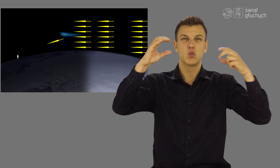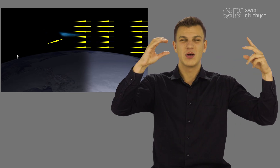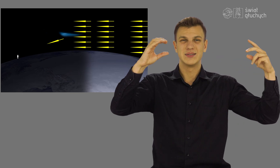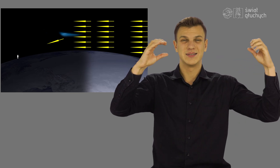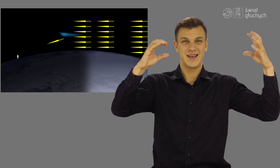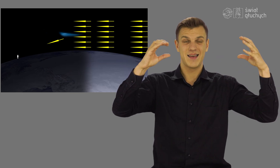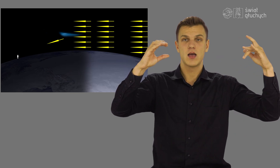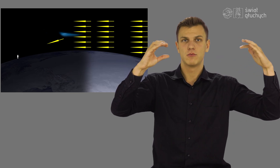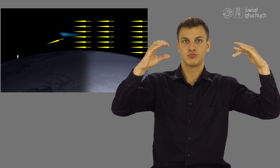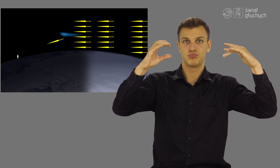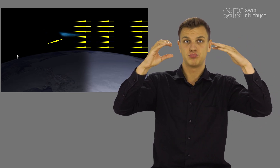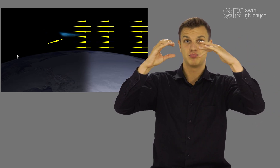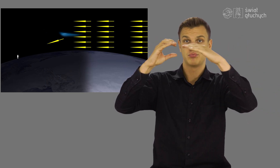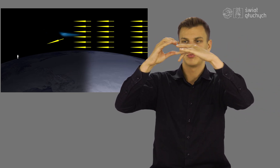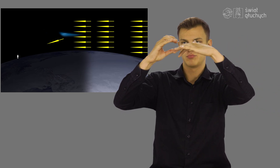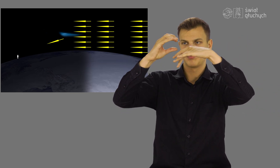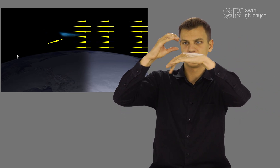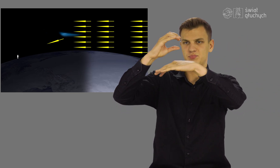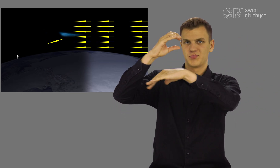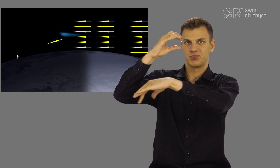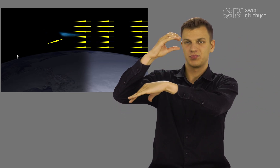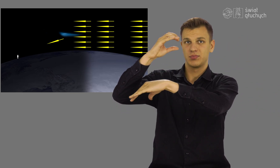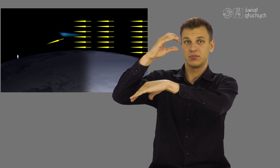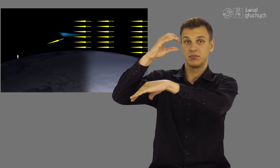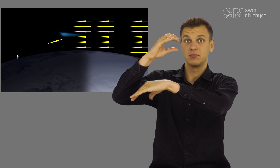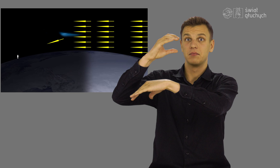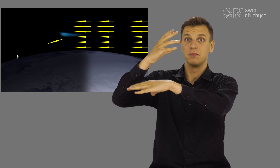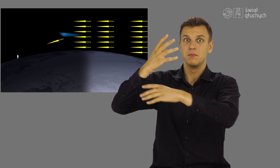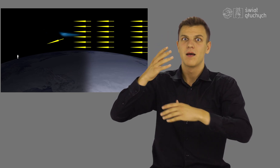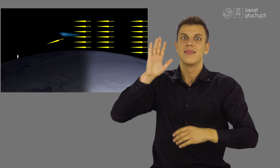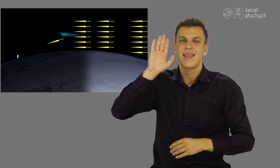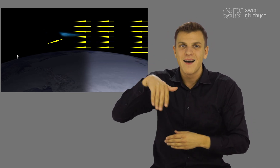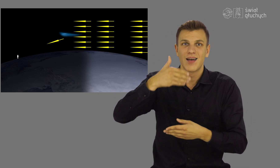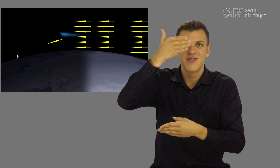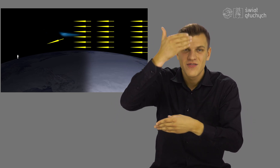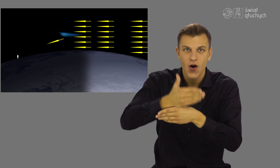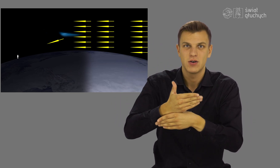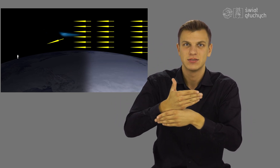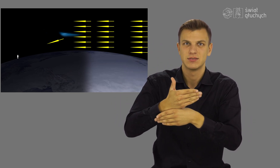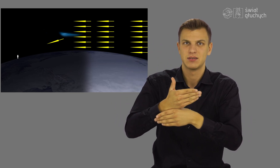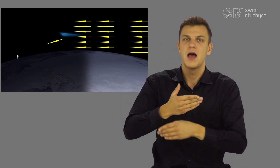The sunlight reflects off them and is visible by our human, even though it is already standing at night.